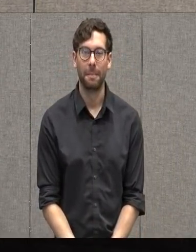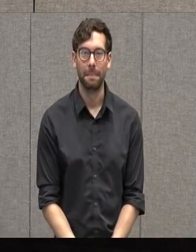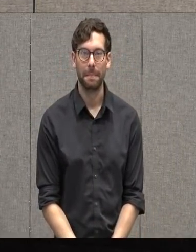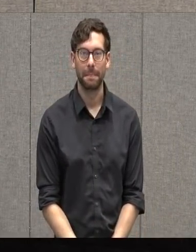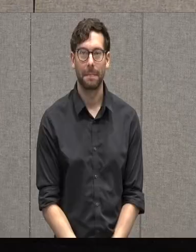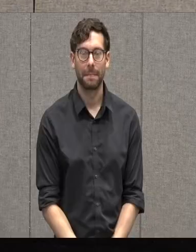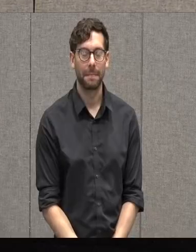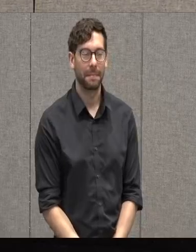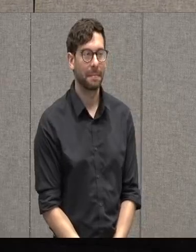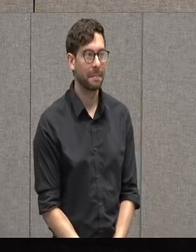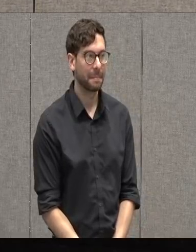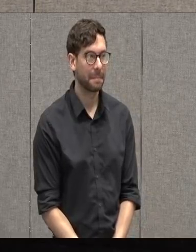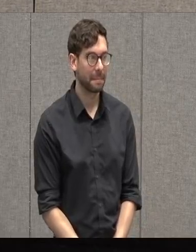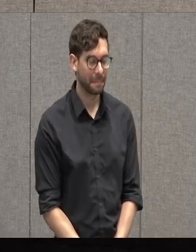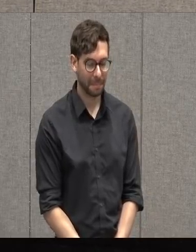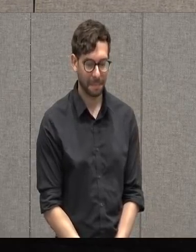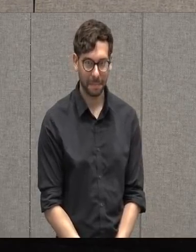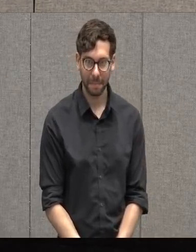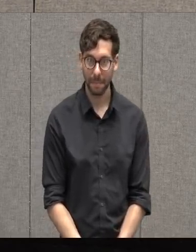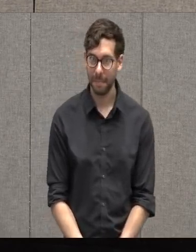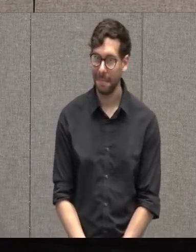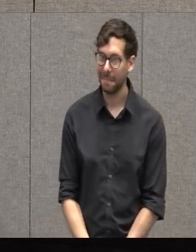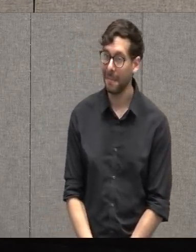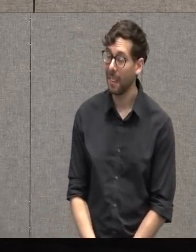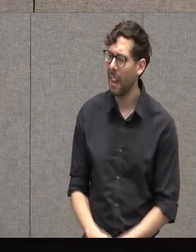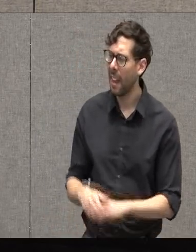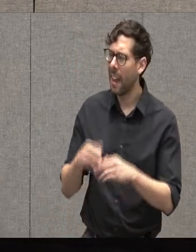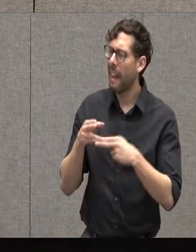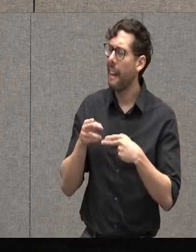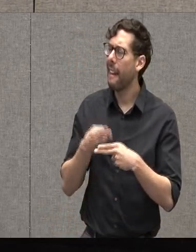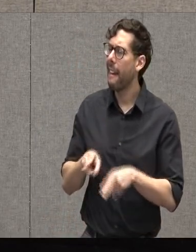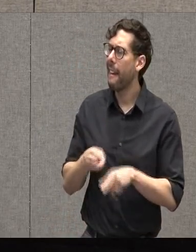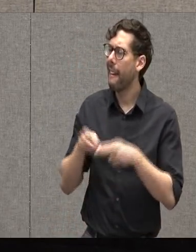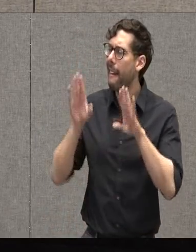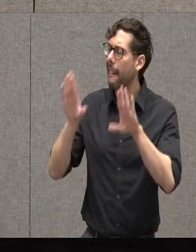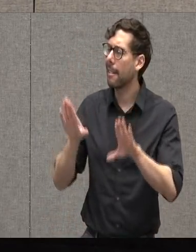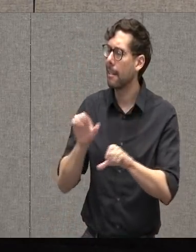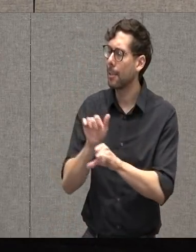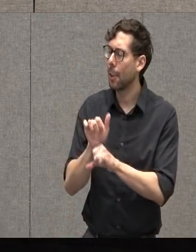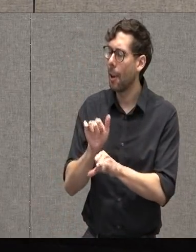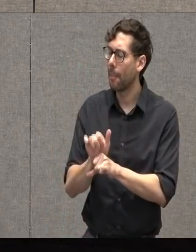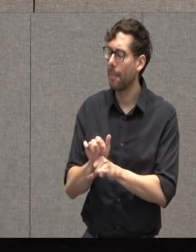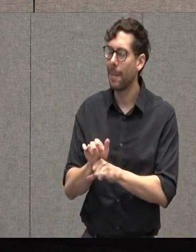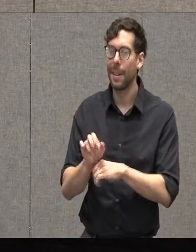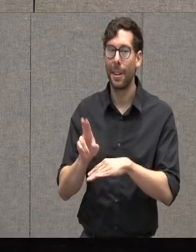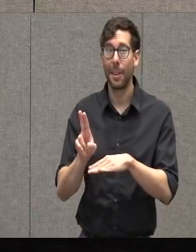Nice job, egg-cellent job. So, just using this container,